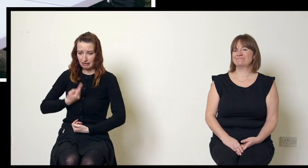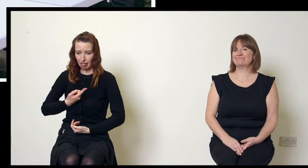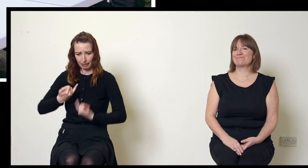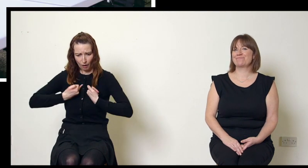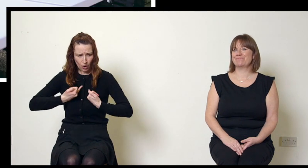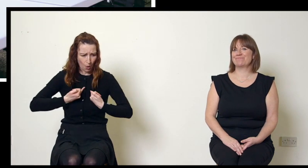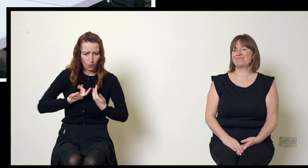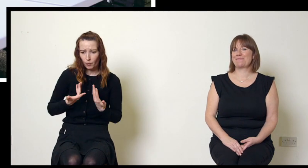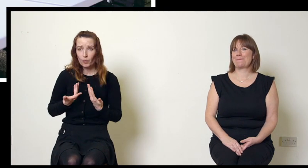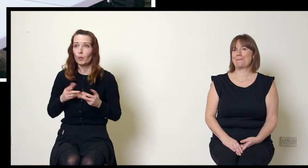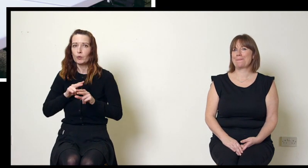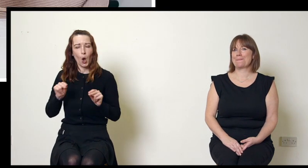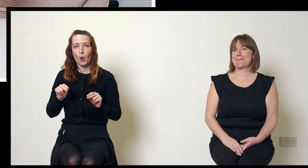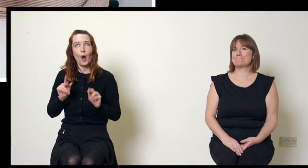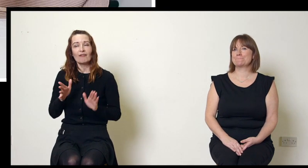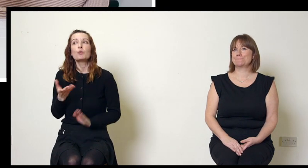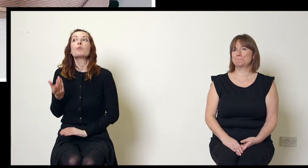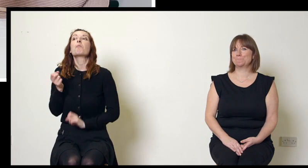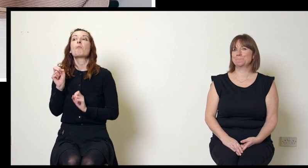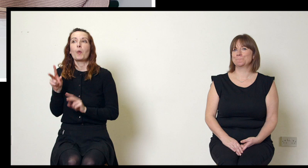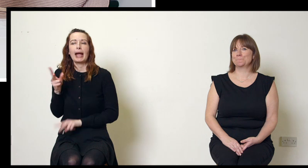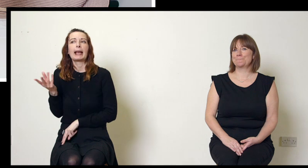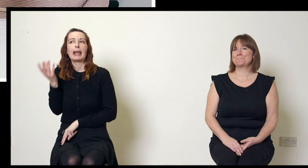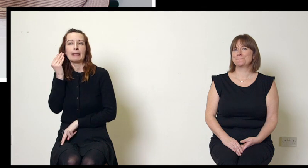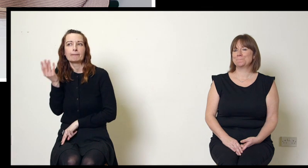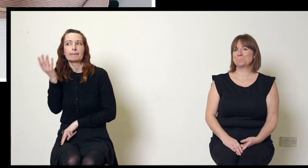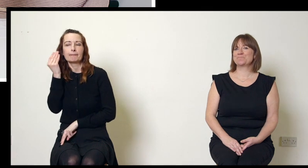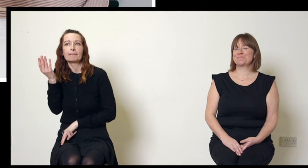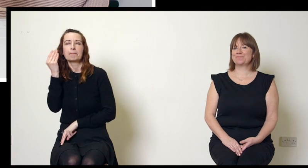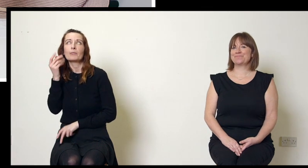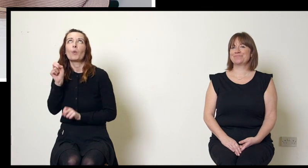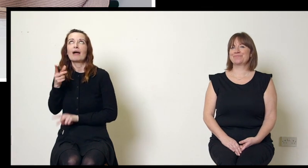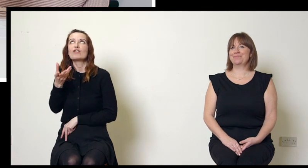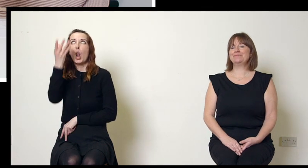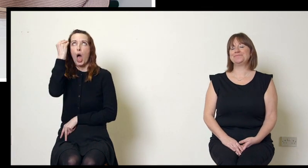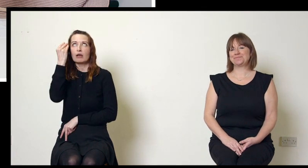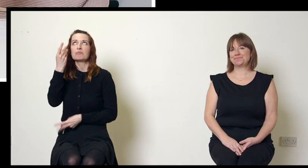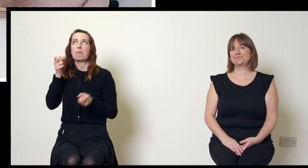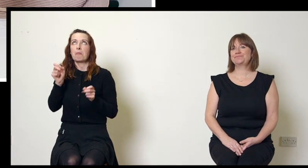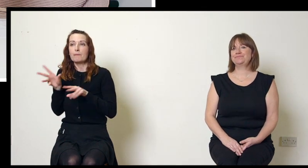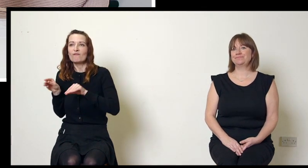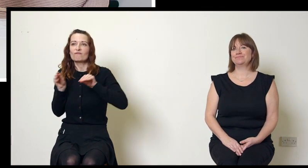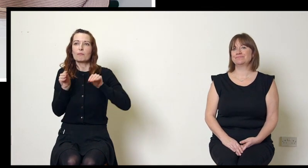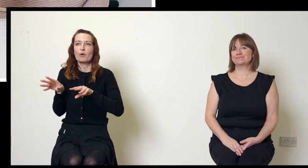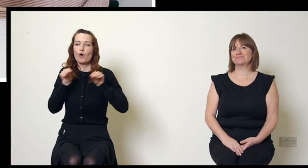And I think the best thing to do is to not take that personally and go, okay, I've learned something and I can move on. You know, and just like I said,